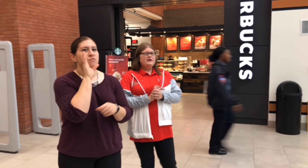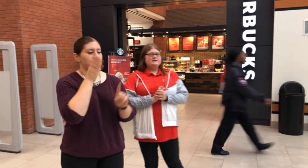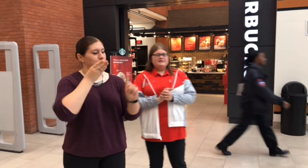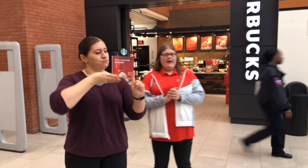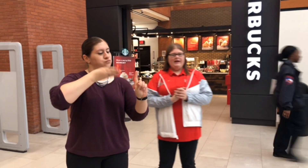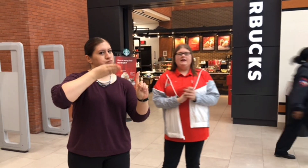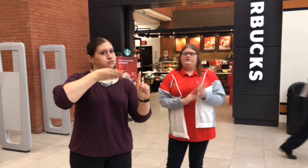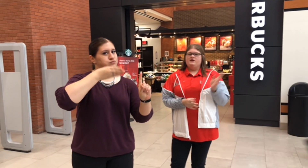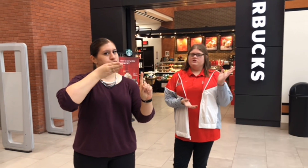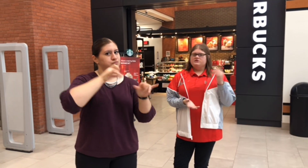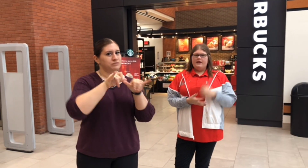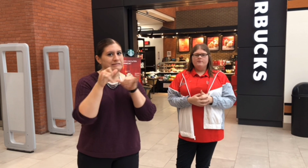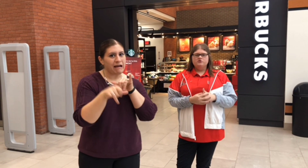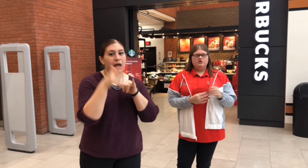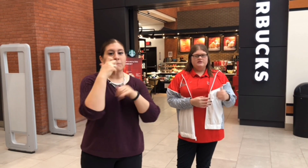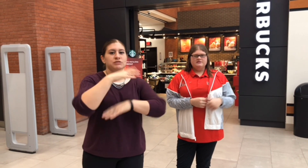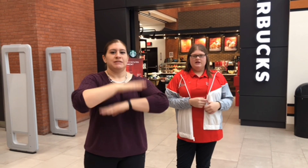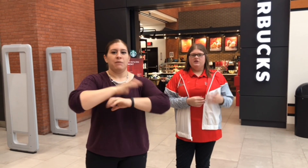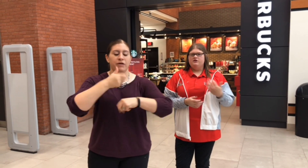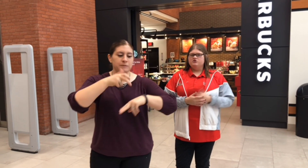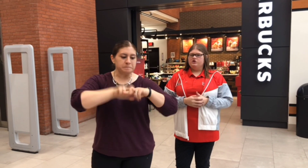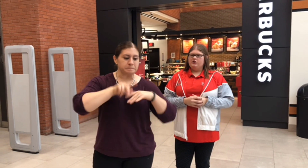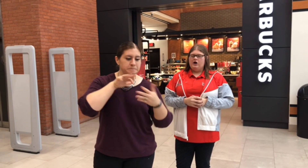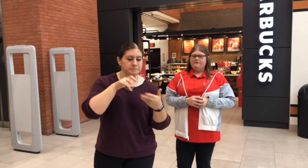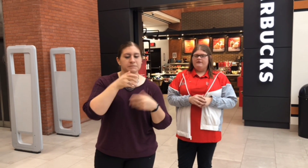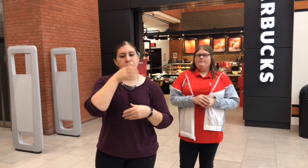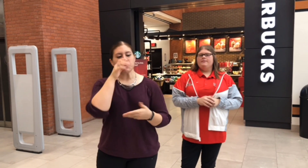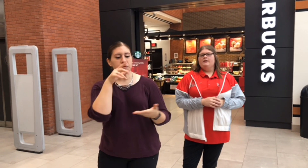For all the coffee lovers out there, this is probably where you'll stay.